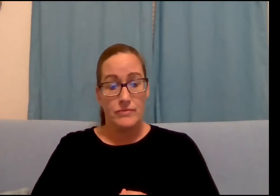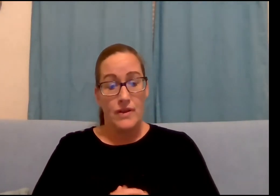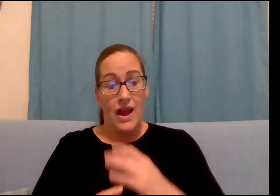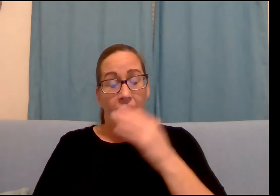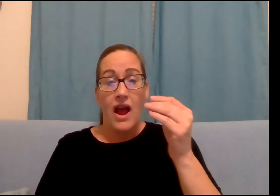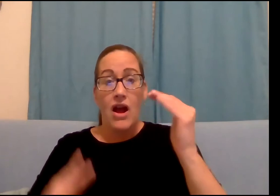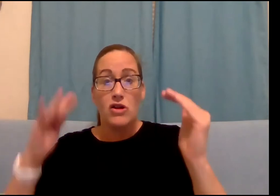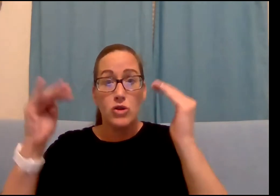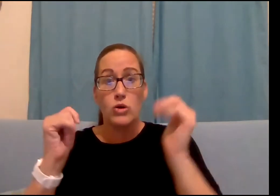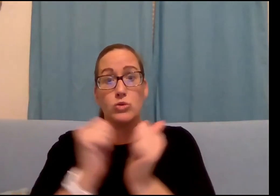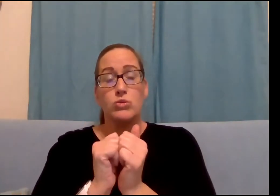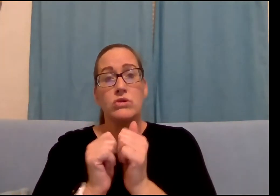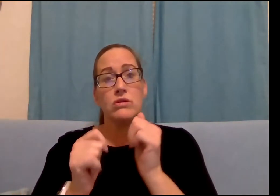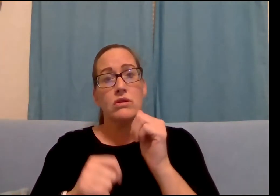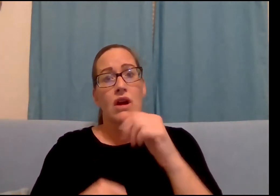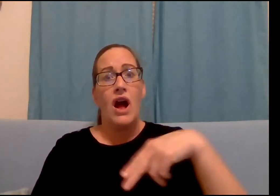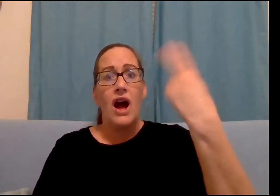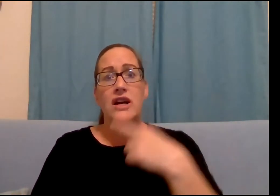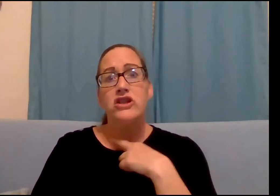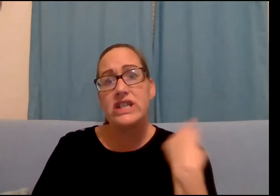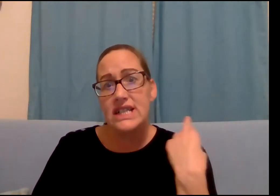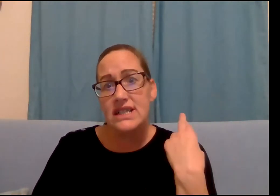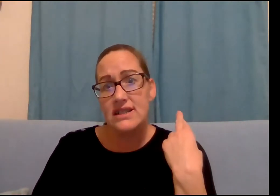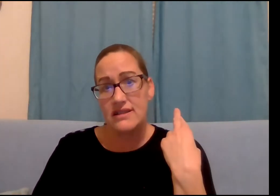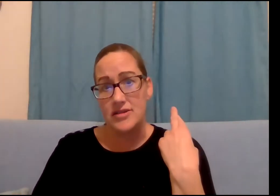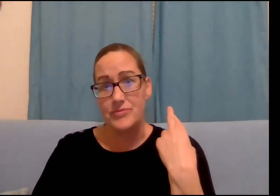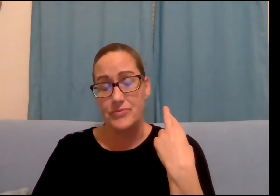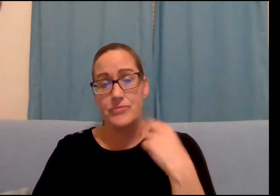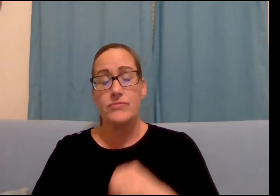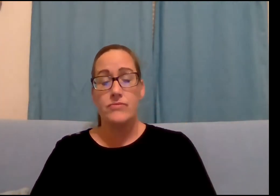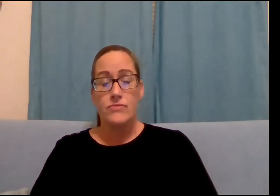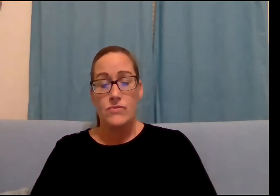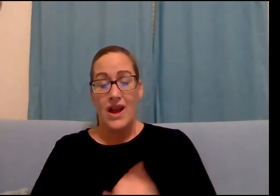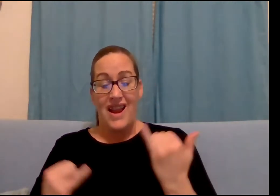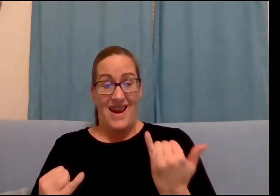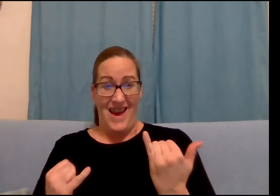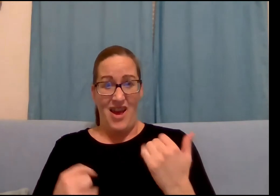And adults with high risk (nods head).